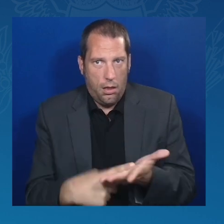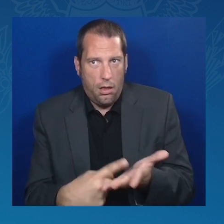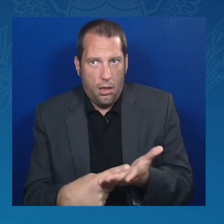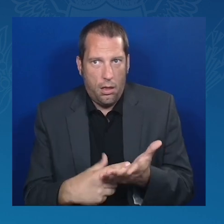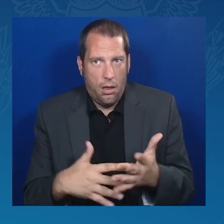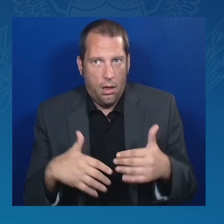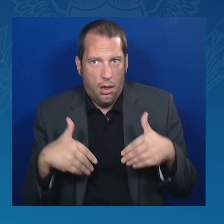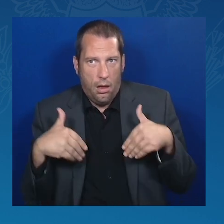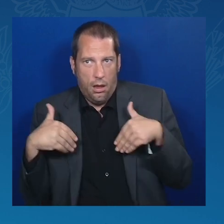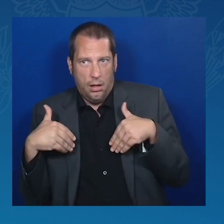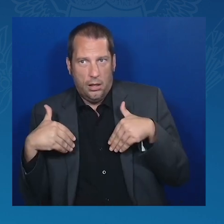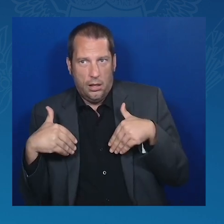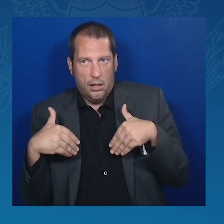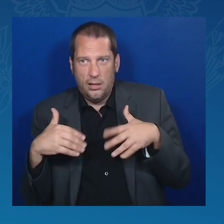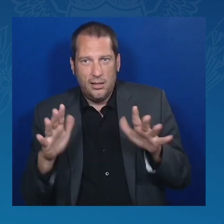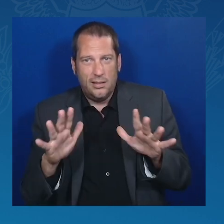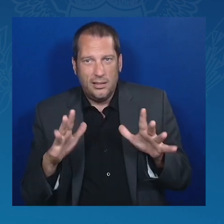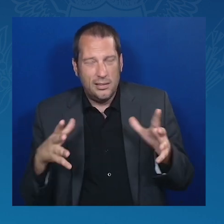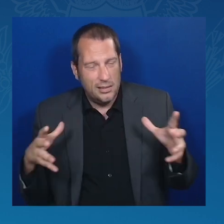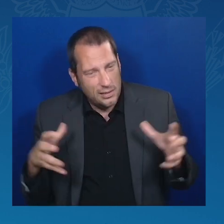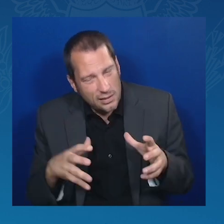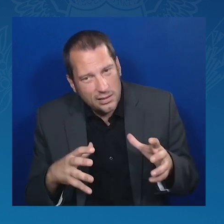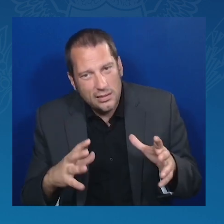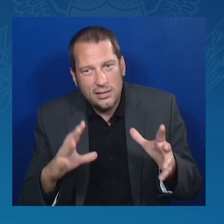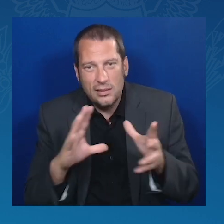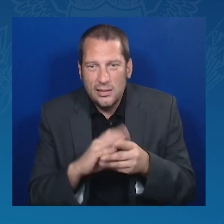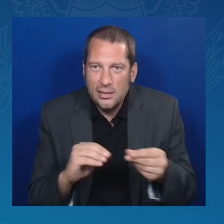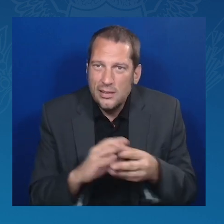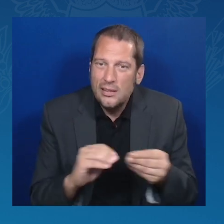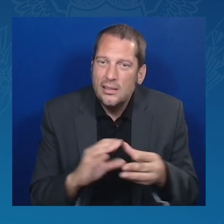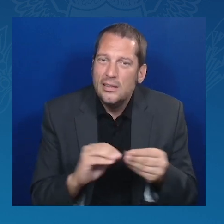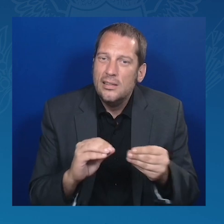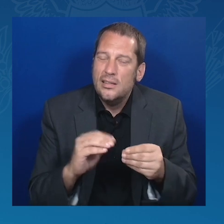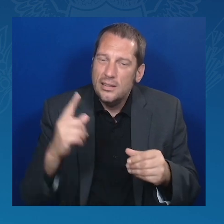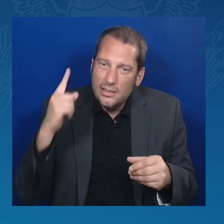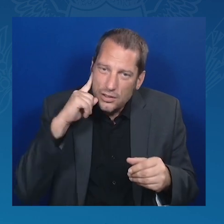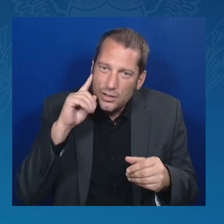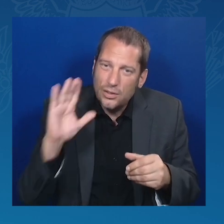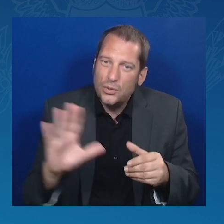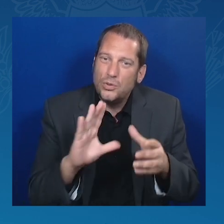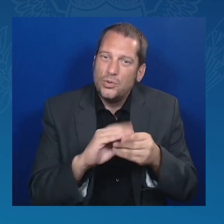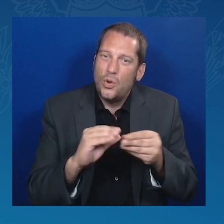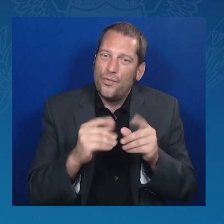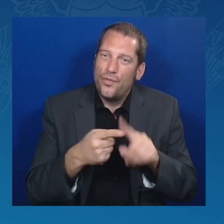and hearing stories from your clinic, hearing that so many women come in there,